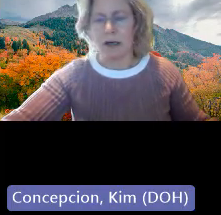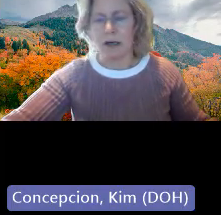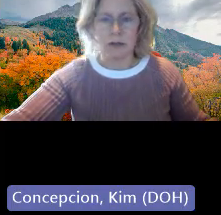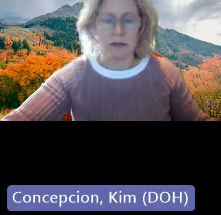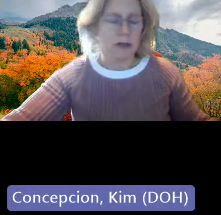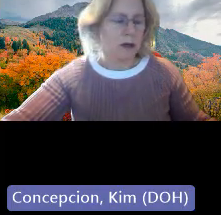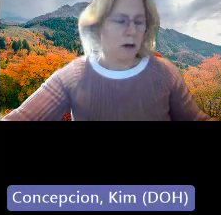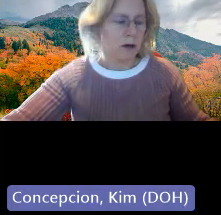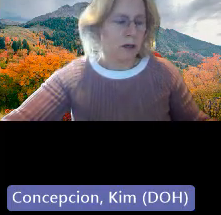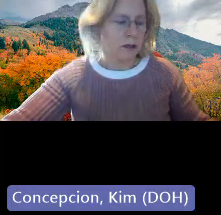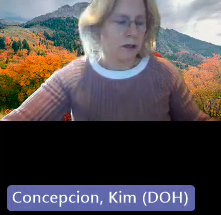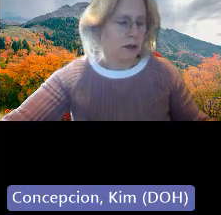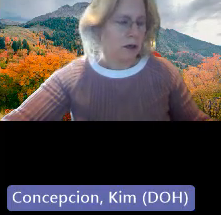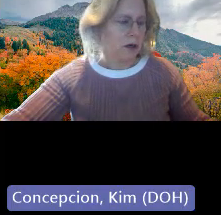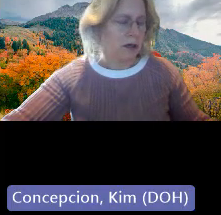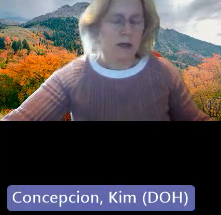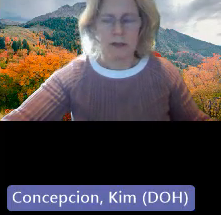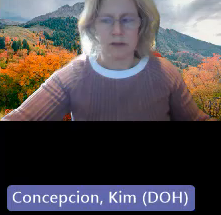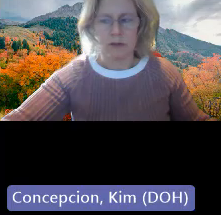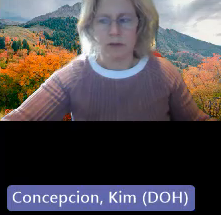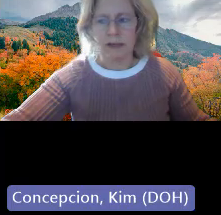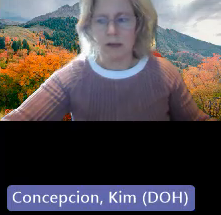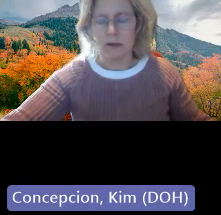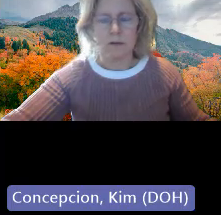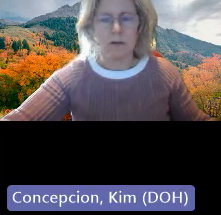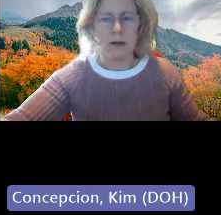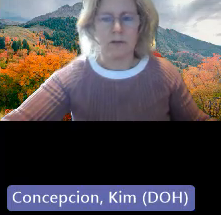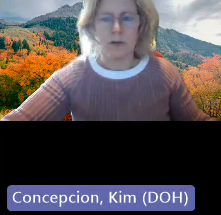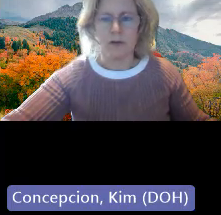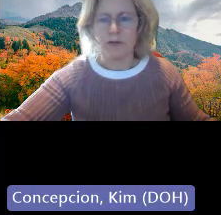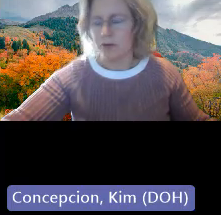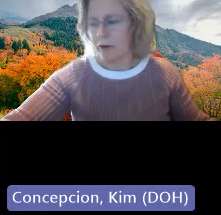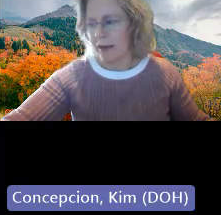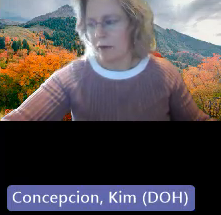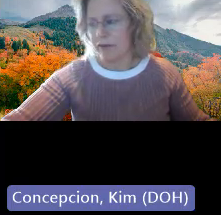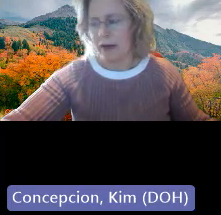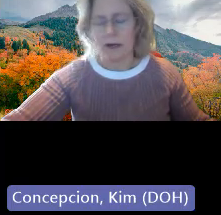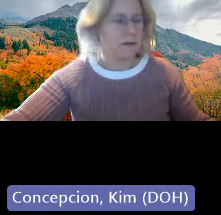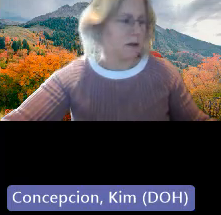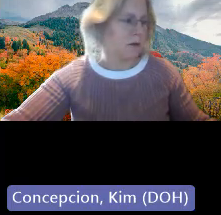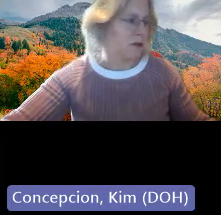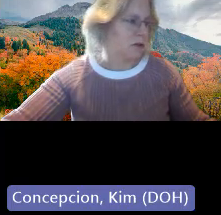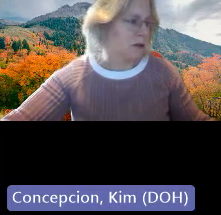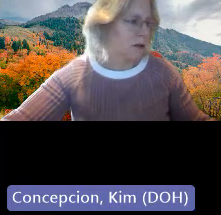and externally on an external link for those of you joining outside of DOH.